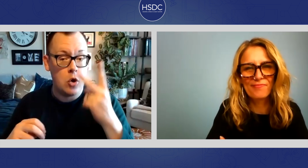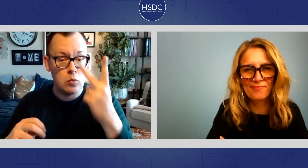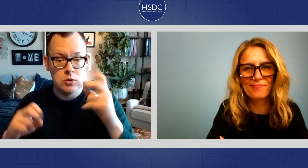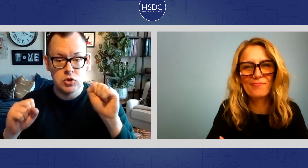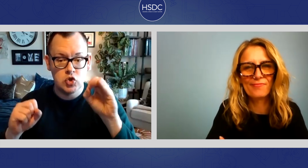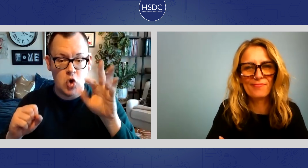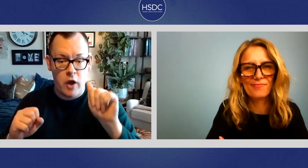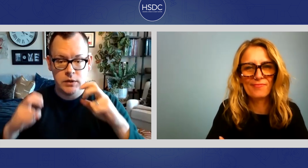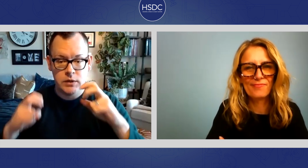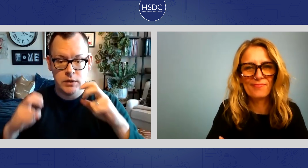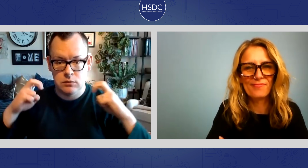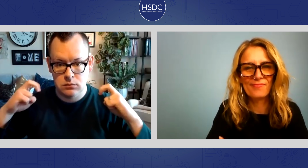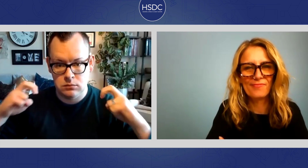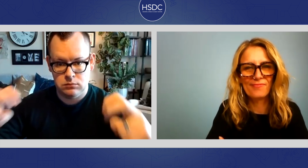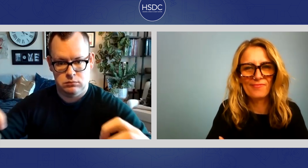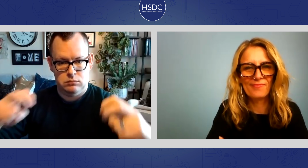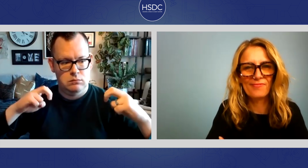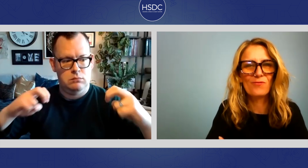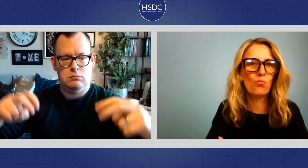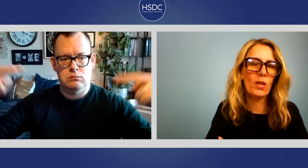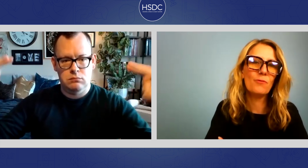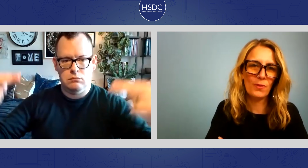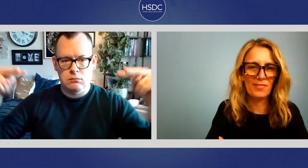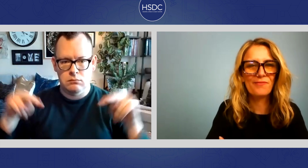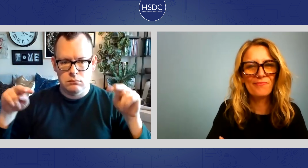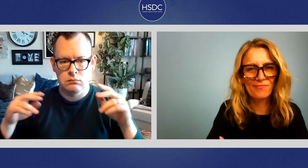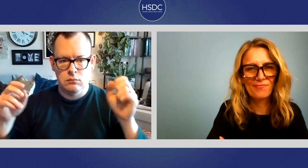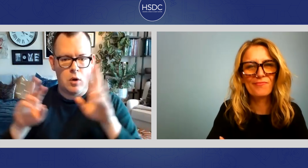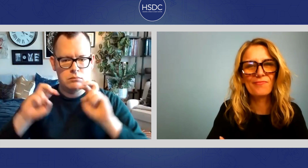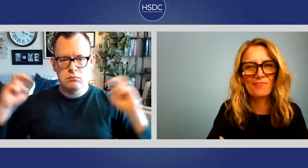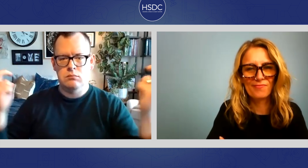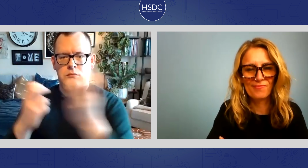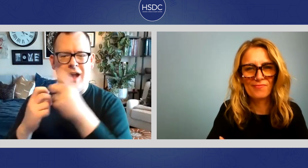or two sofas facing each other will work. Again, you want to aim for circular seating with a